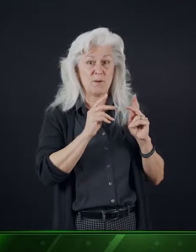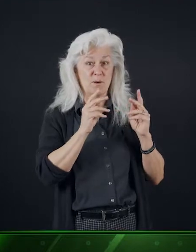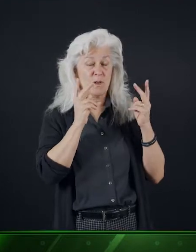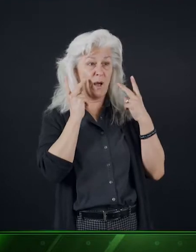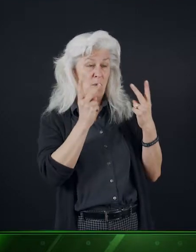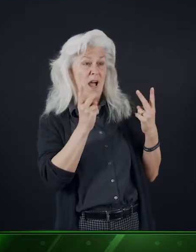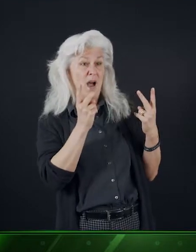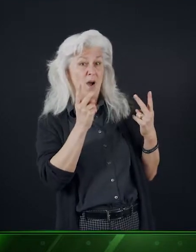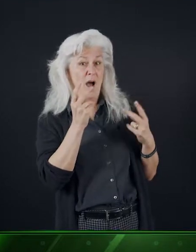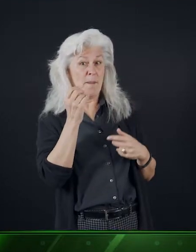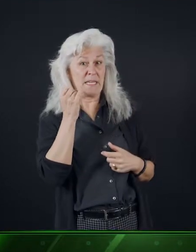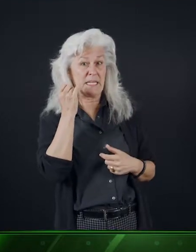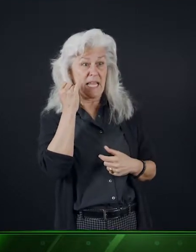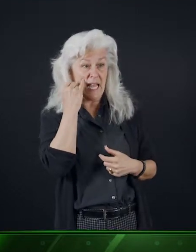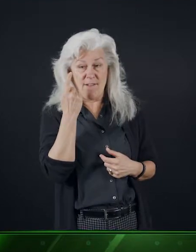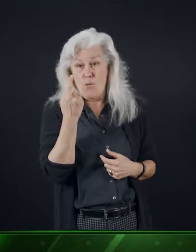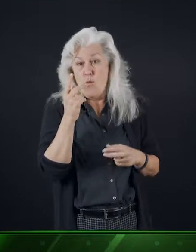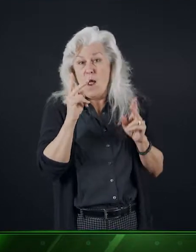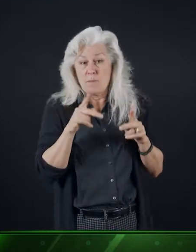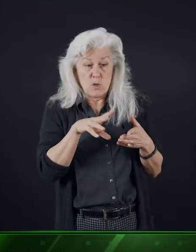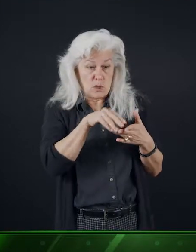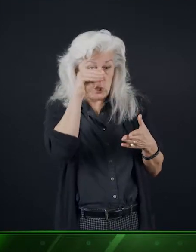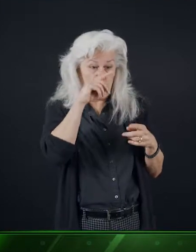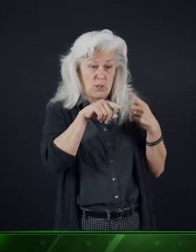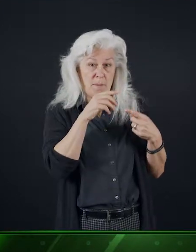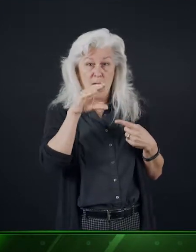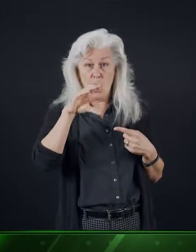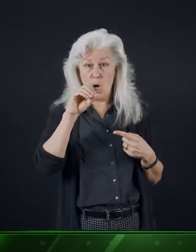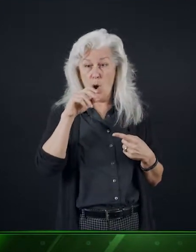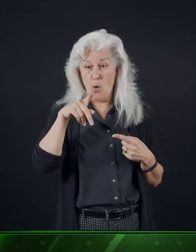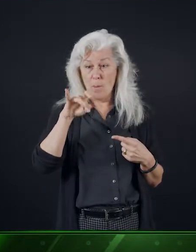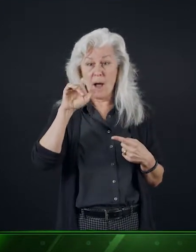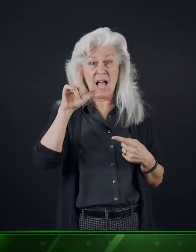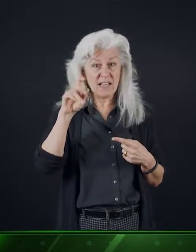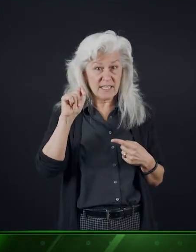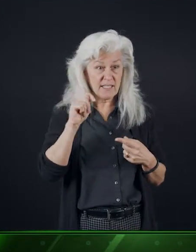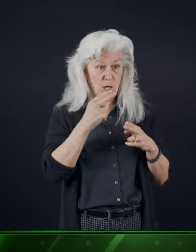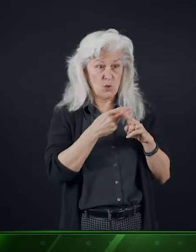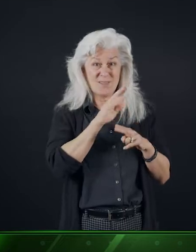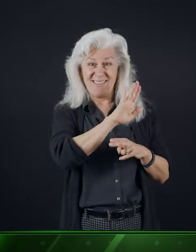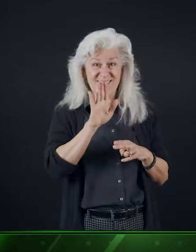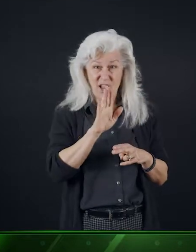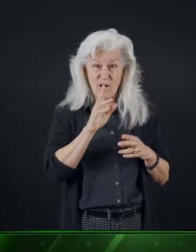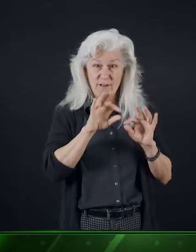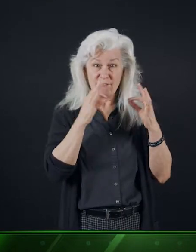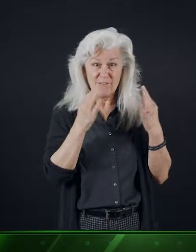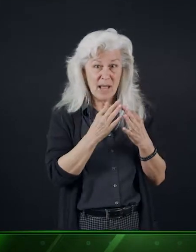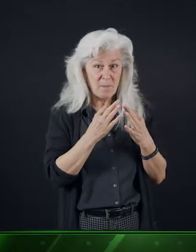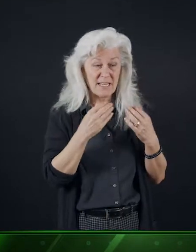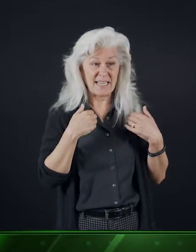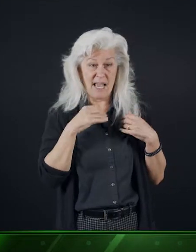If I had gotten one person to learn about copilot and use it in their family and have a similar impact,